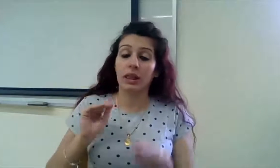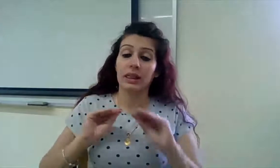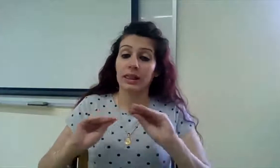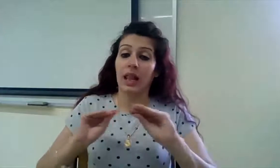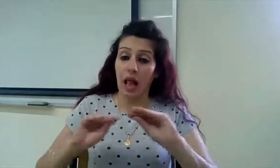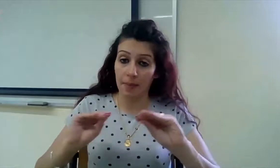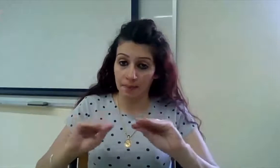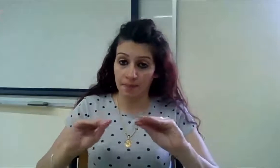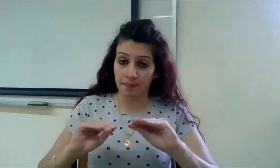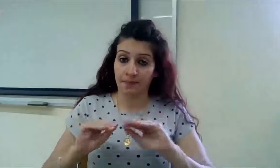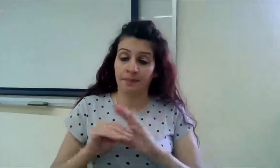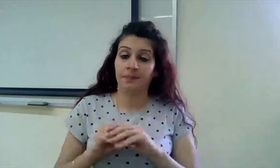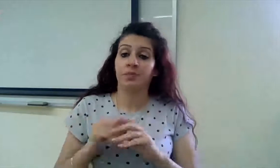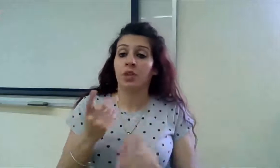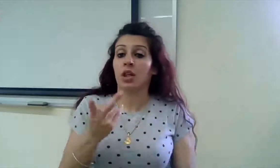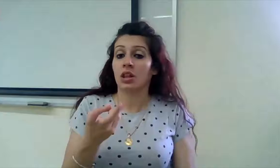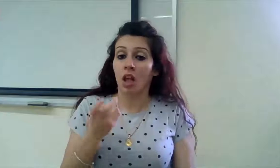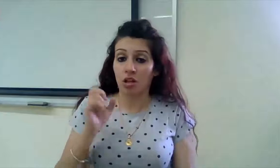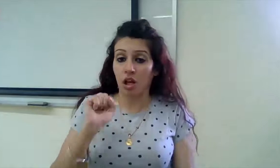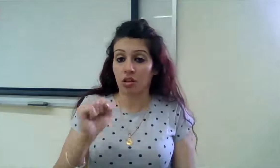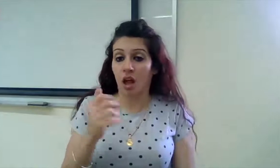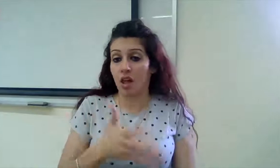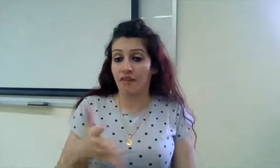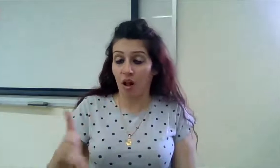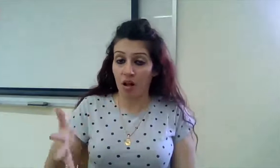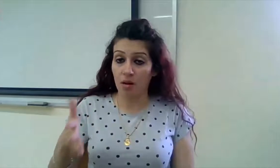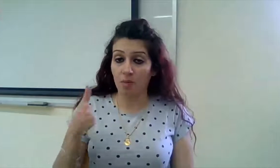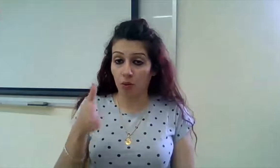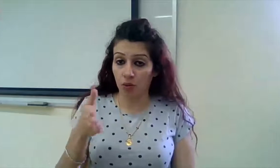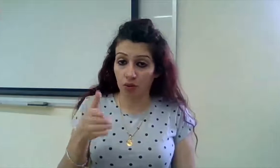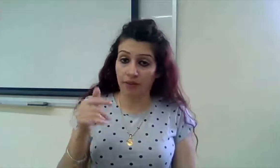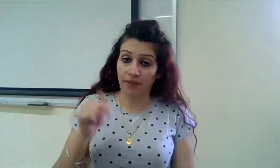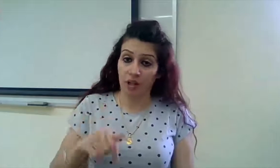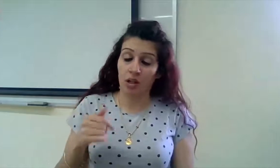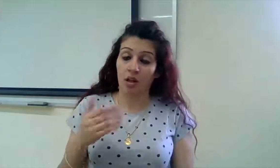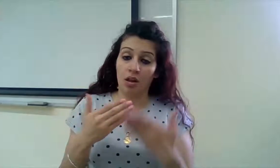educational platform that was the educational content sorry that was most